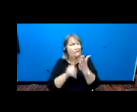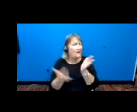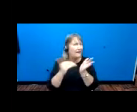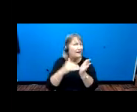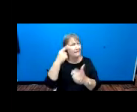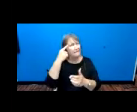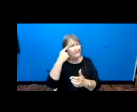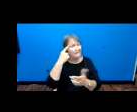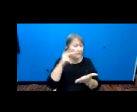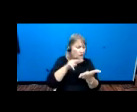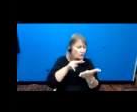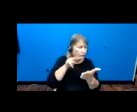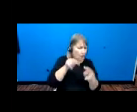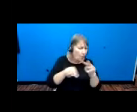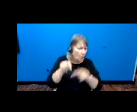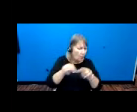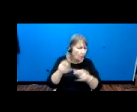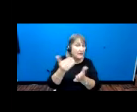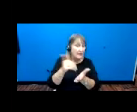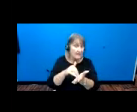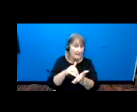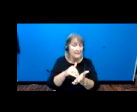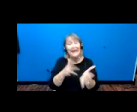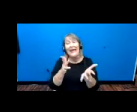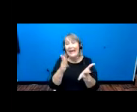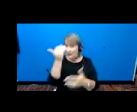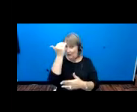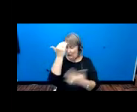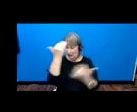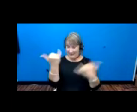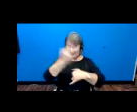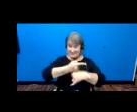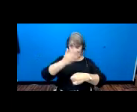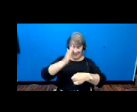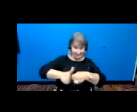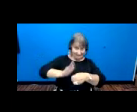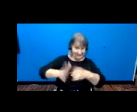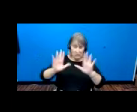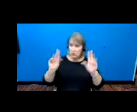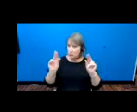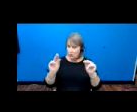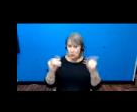And also know that this is ongoing conversation; you can ask us questions as we move throughout